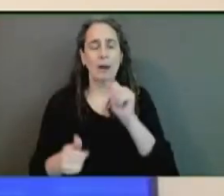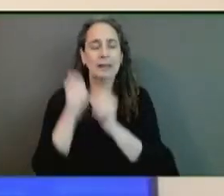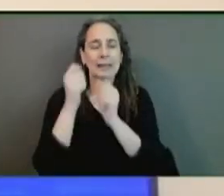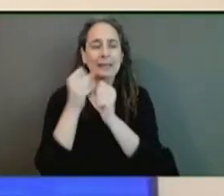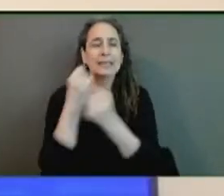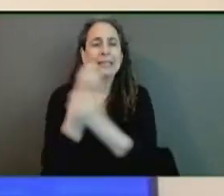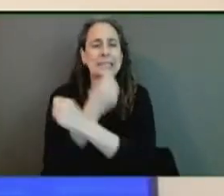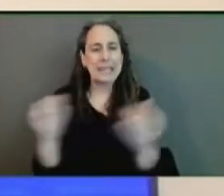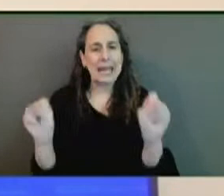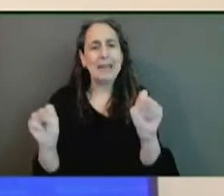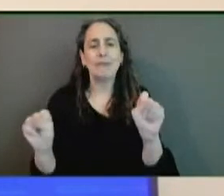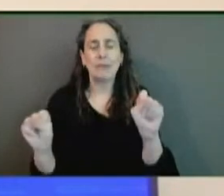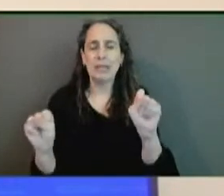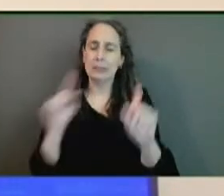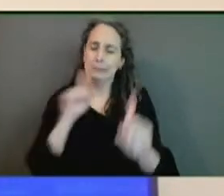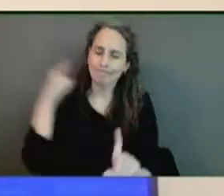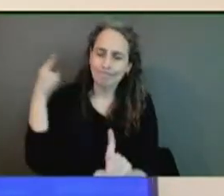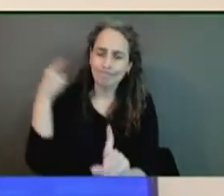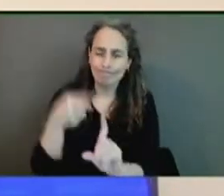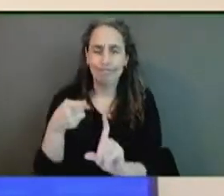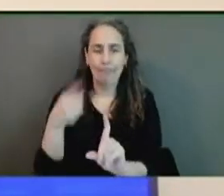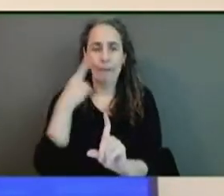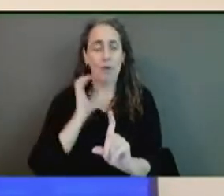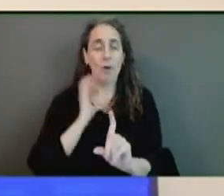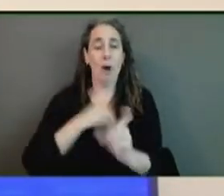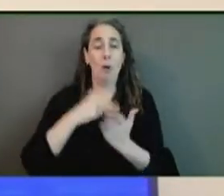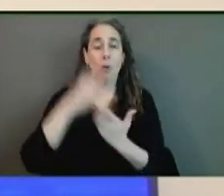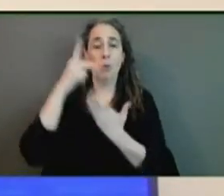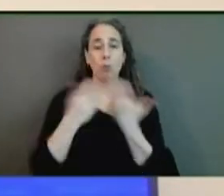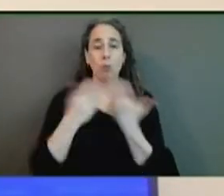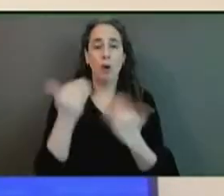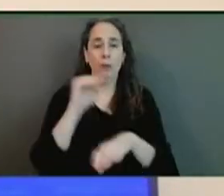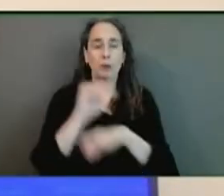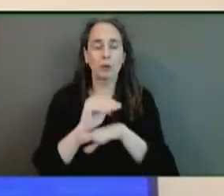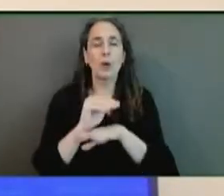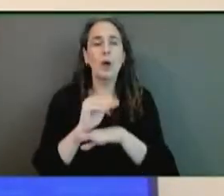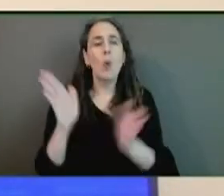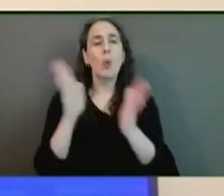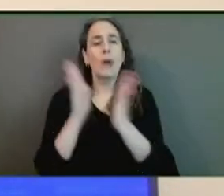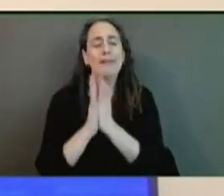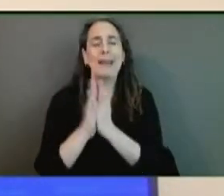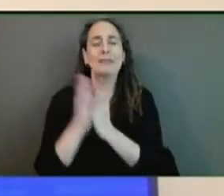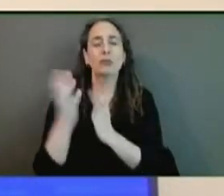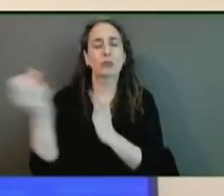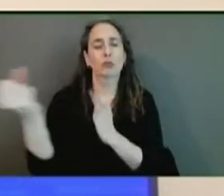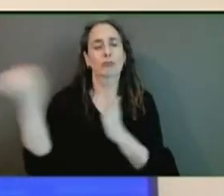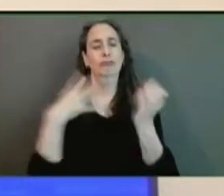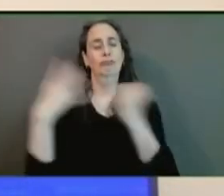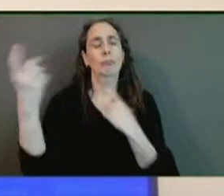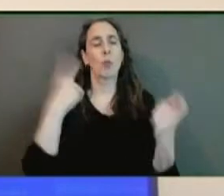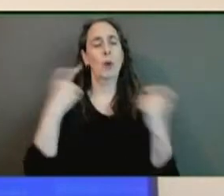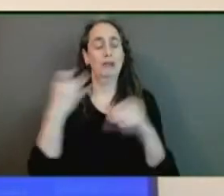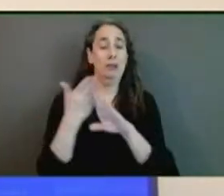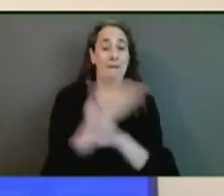challenges. Safety, however, has been at the foundation of all of this work. So for our program